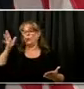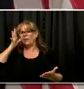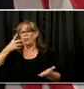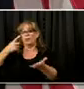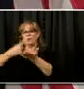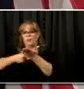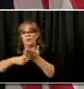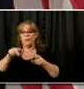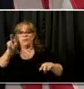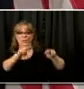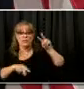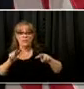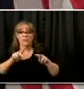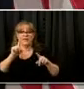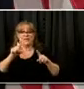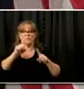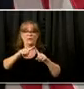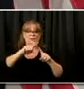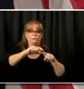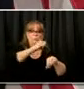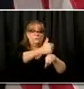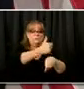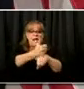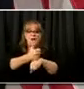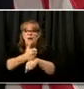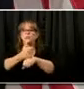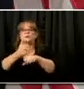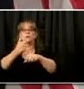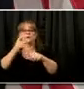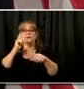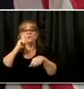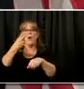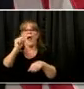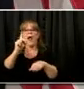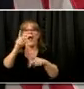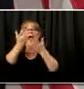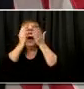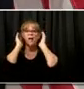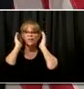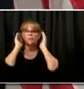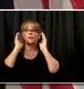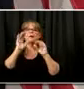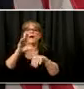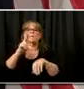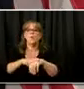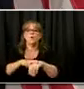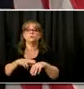Halloween experiences. Certainly, kids can dress up and have fun. I think the question is:how do we